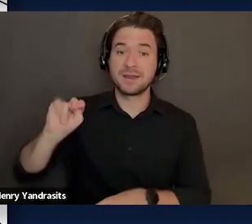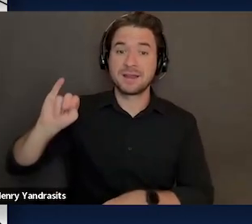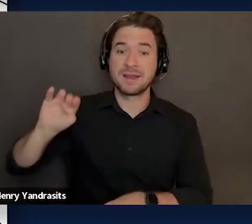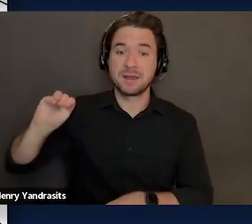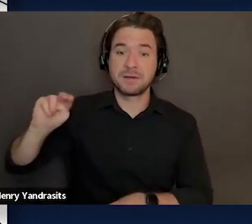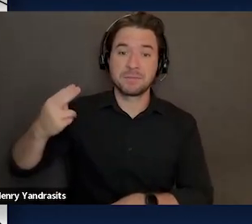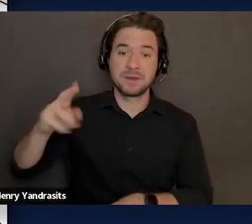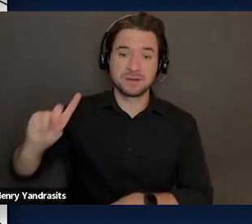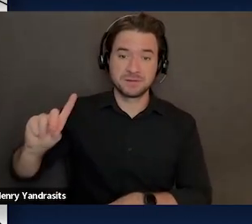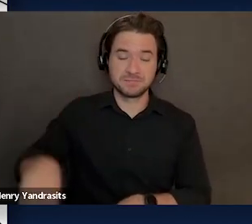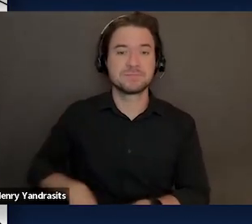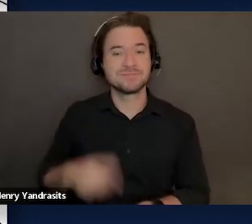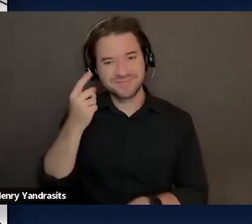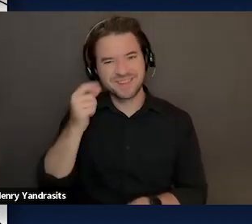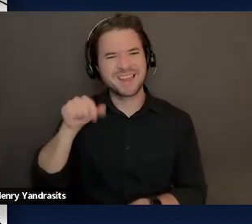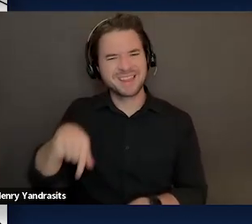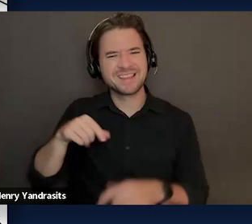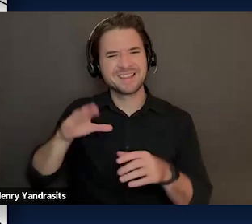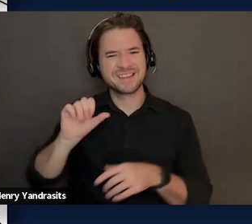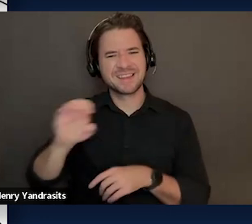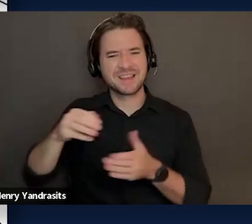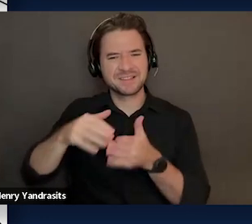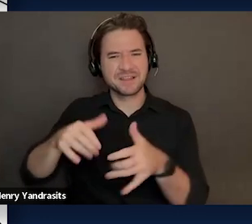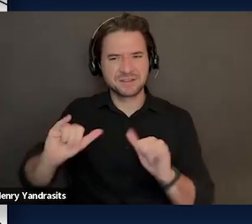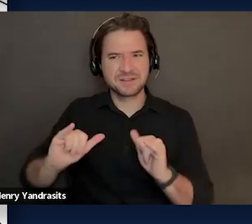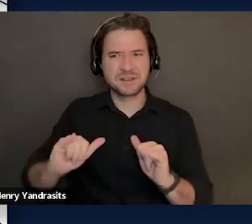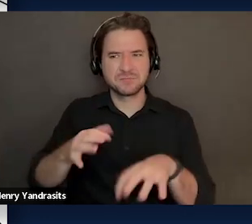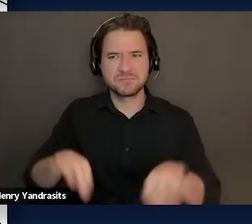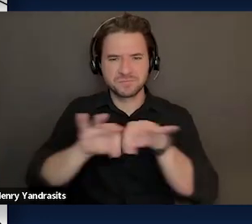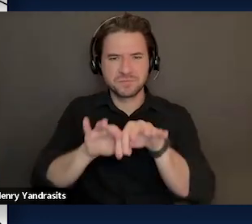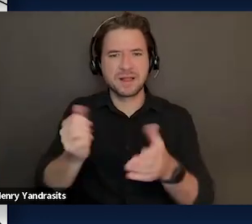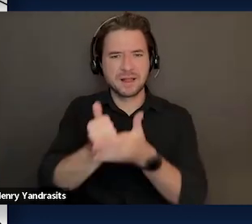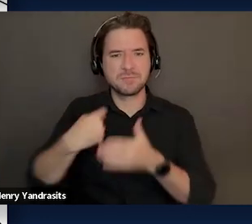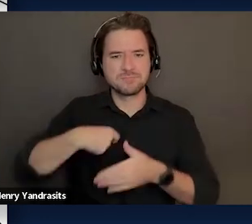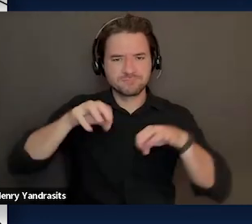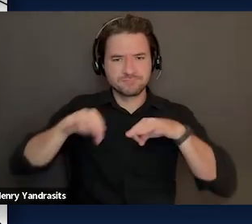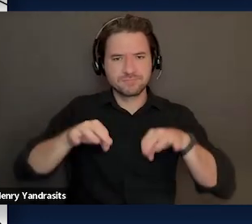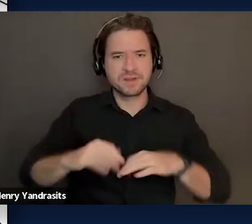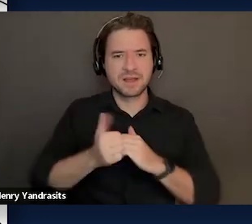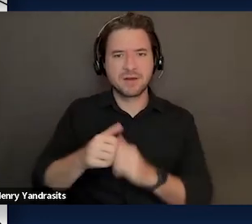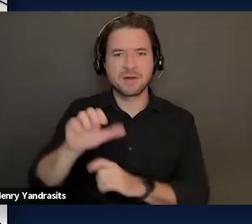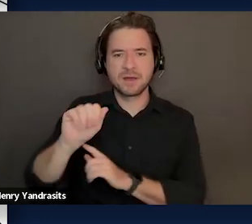Yet, I want to argue here that this case study is still instructive, because it helps us articulate the ways that ableism is reproduced.